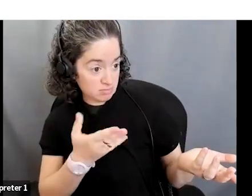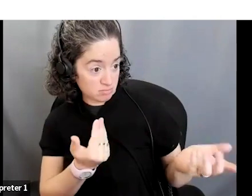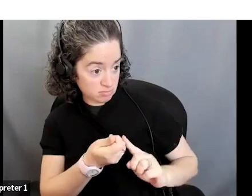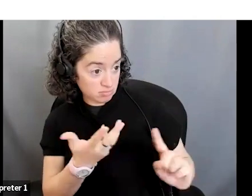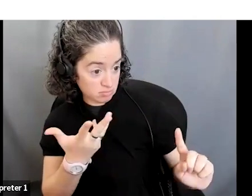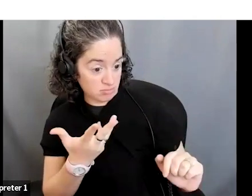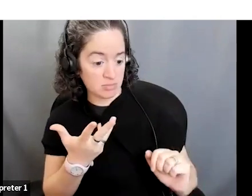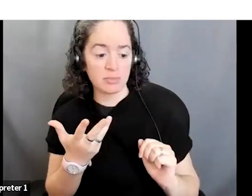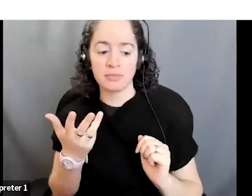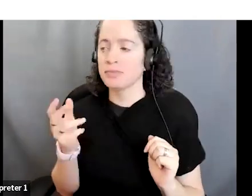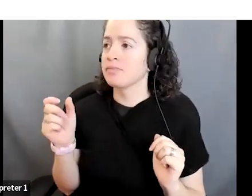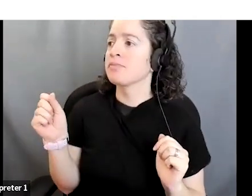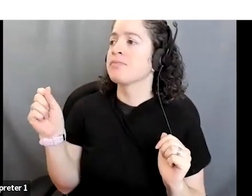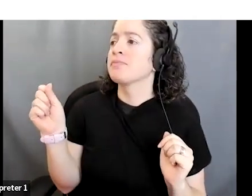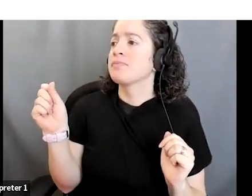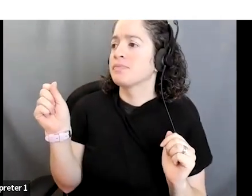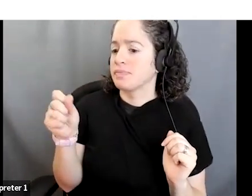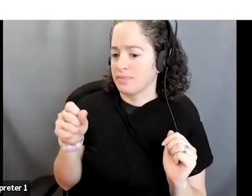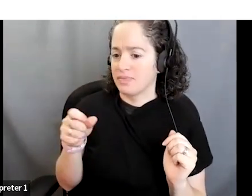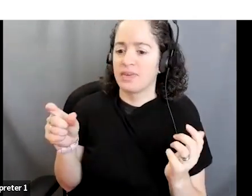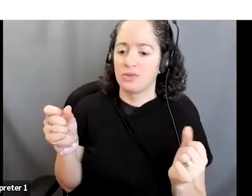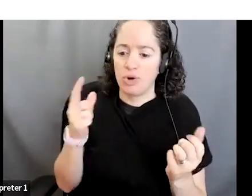I'm just looking at our notes.